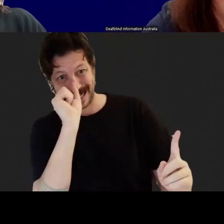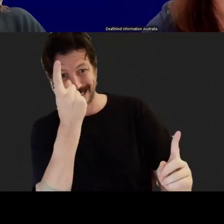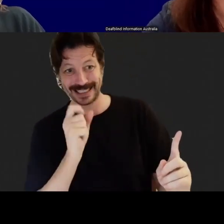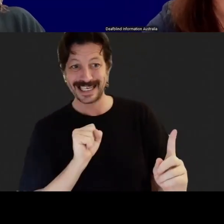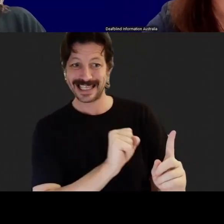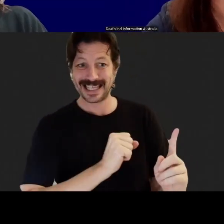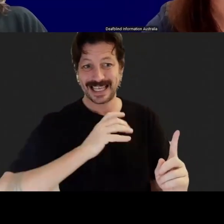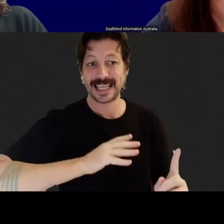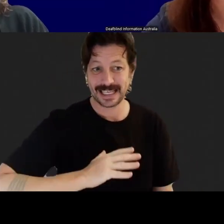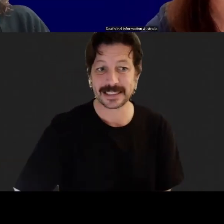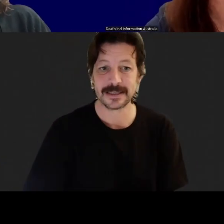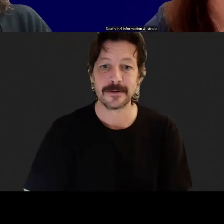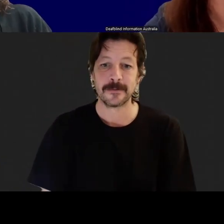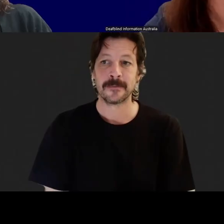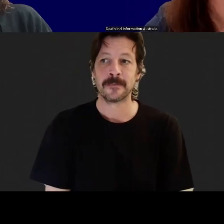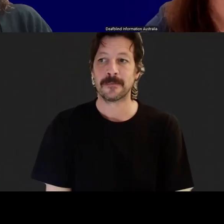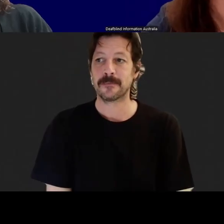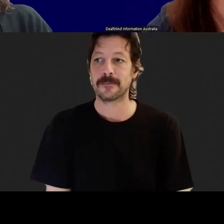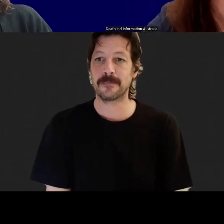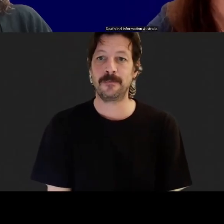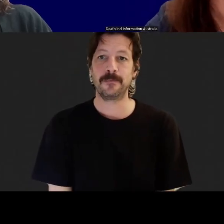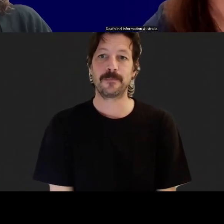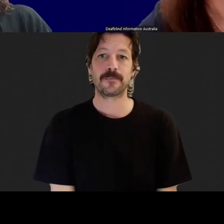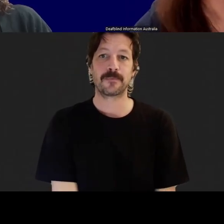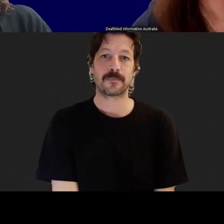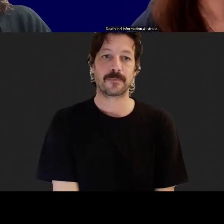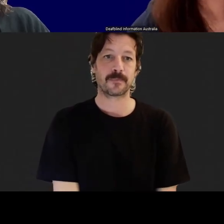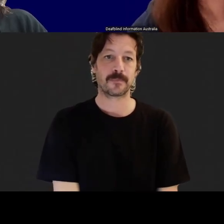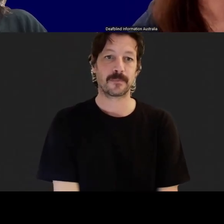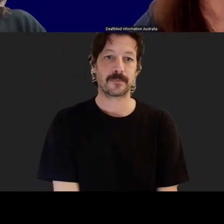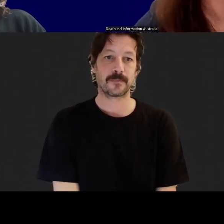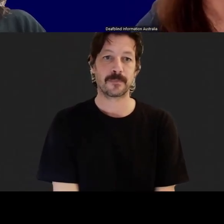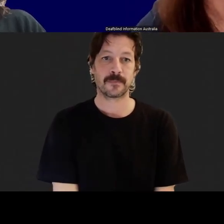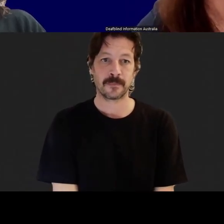MELANIE: